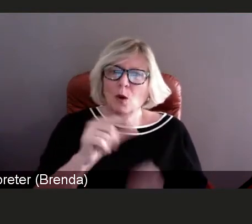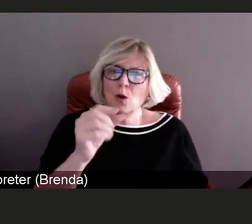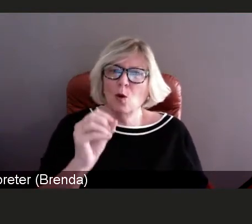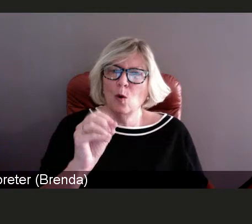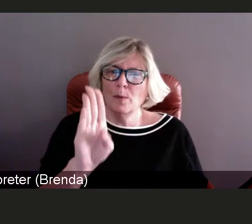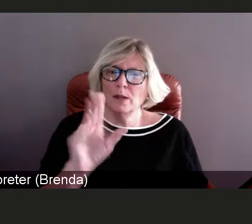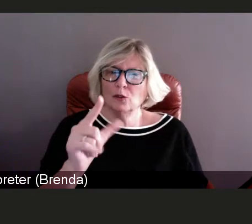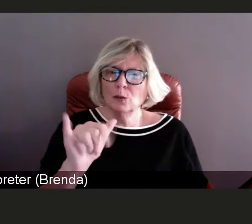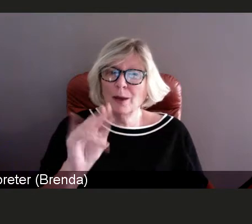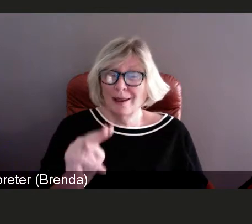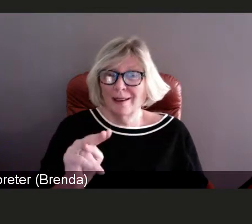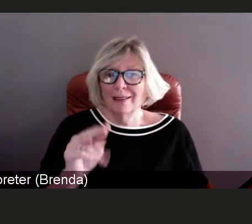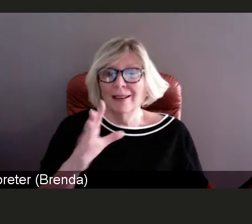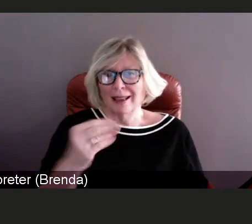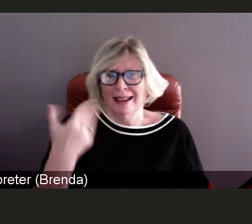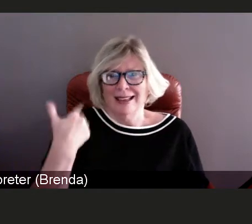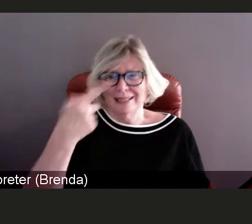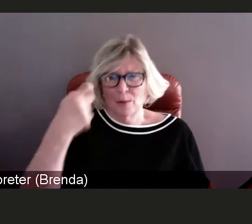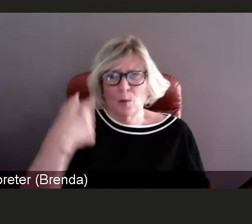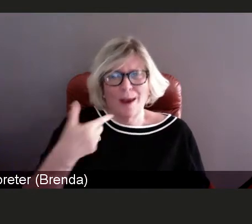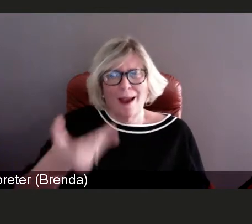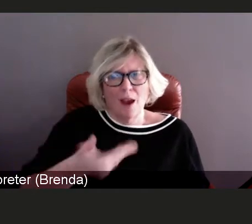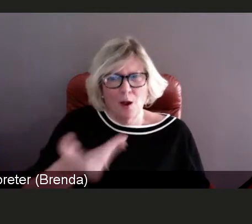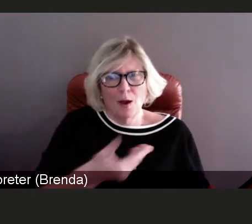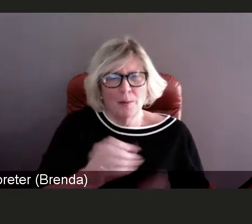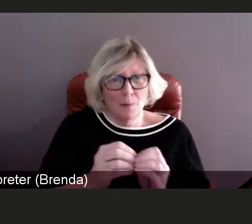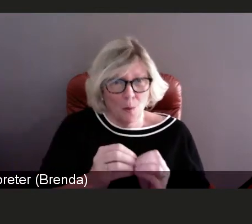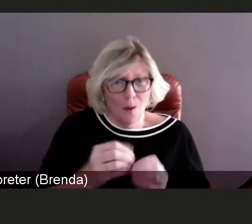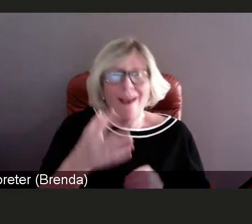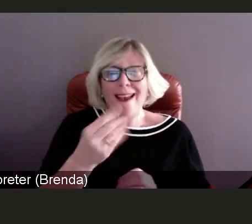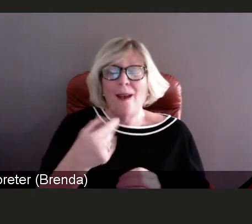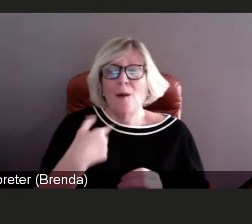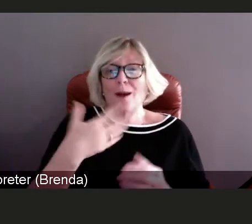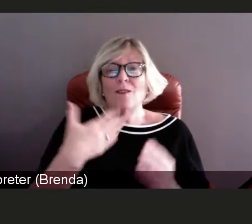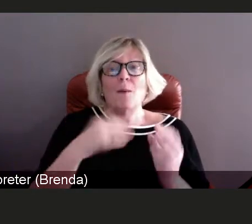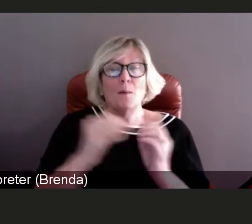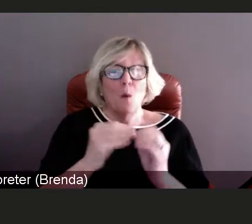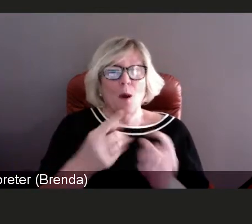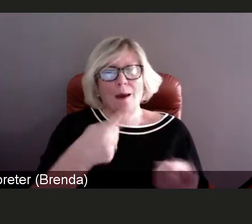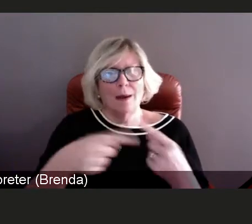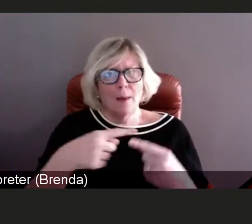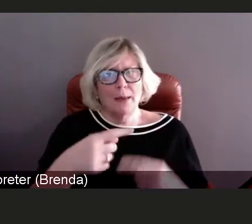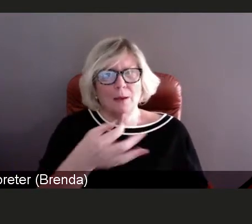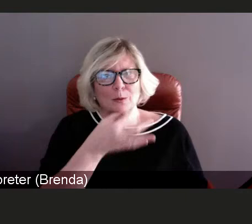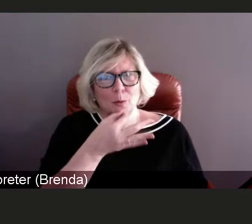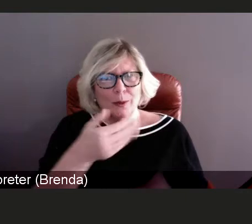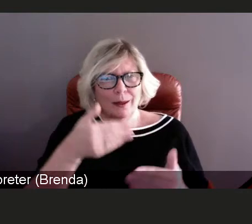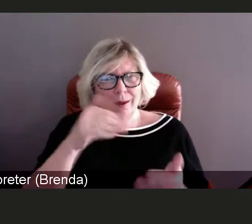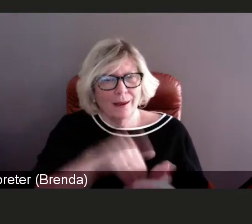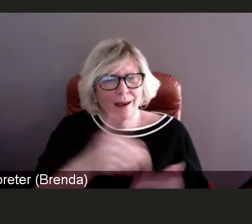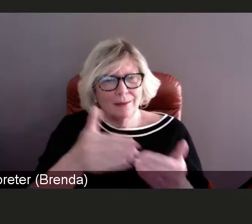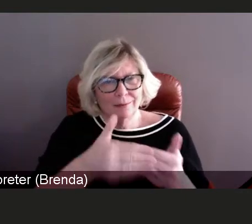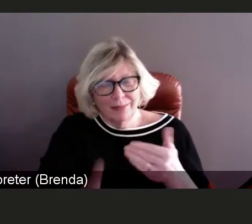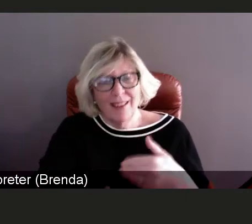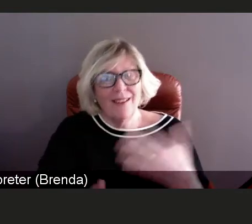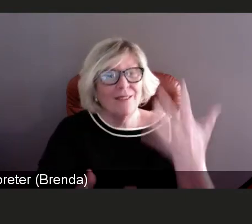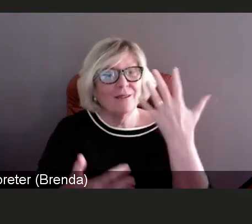in the past summer, and we have more coming on the way. We have five new family practice providers